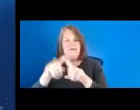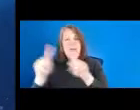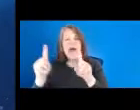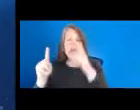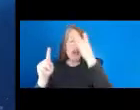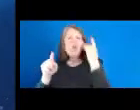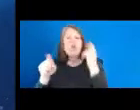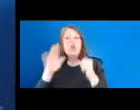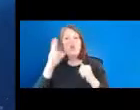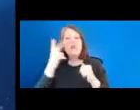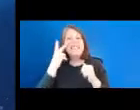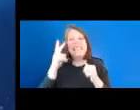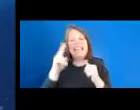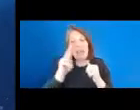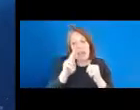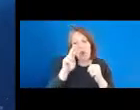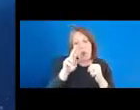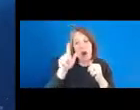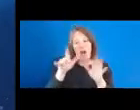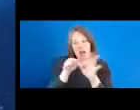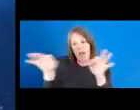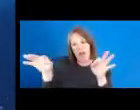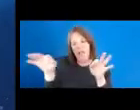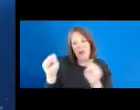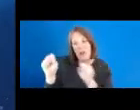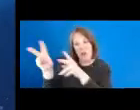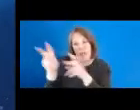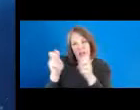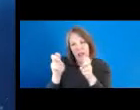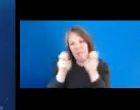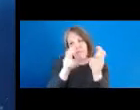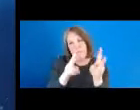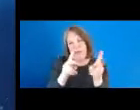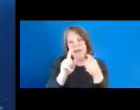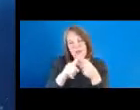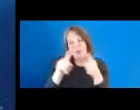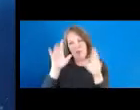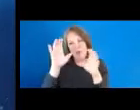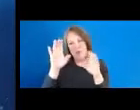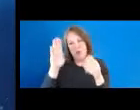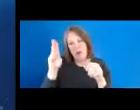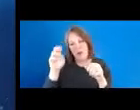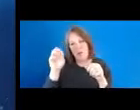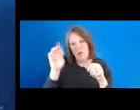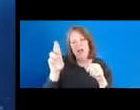16:32:44 , so that you can copy those, paste them into a browser and get that information